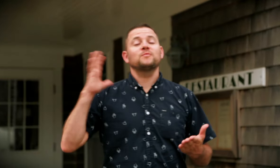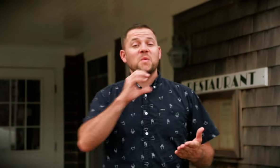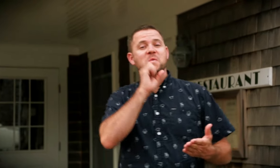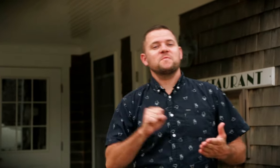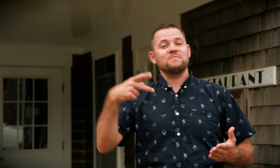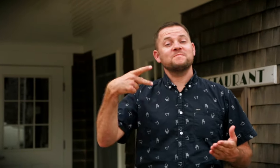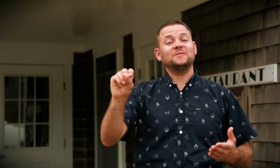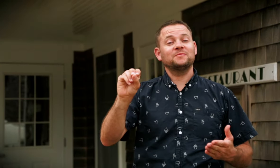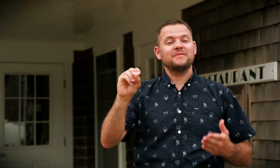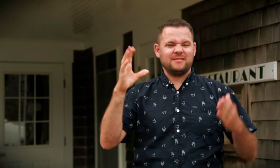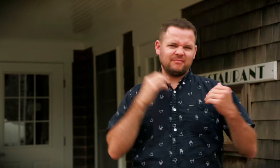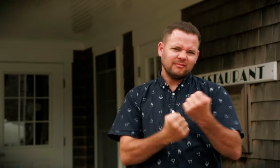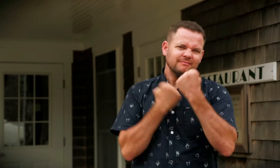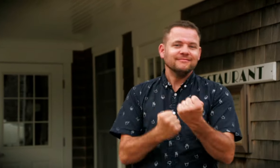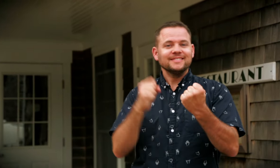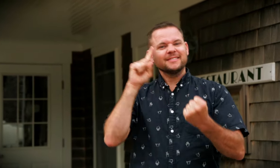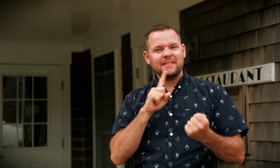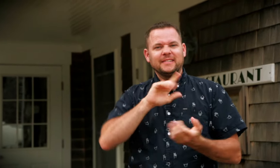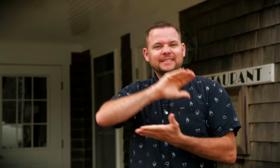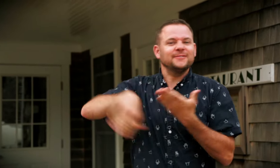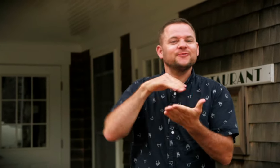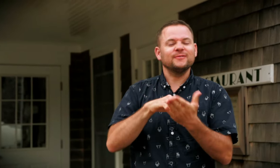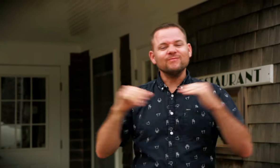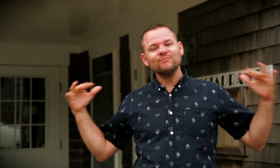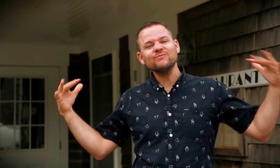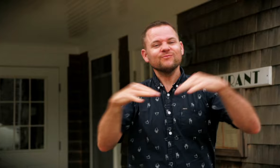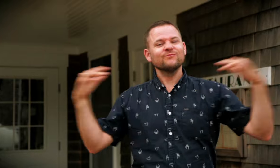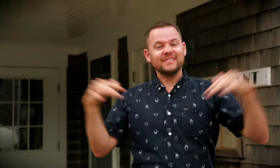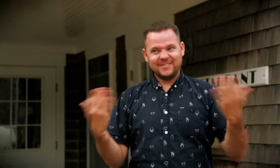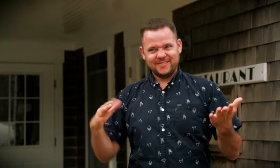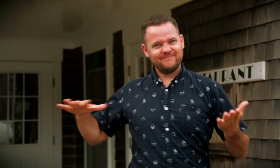The old post office was in this building. It was the center of the deaf community.